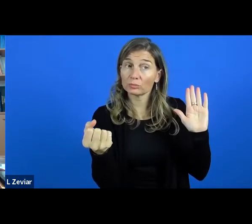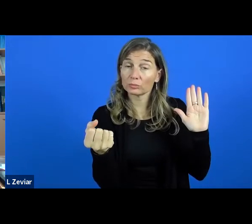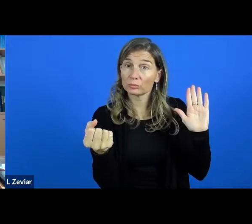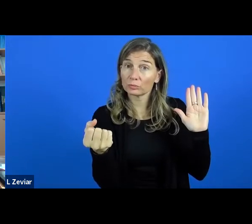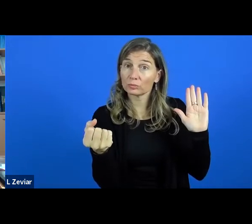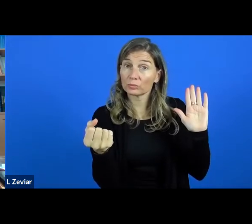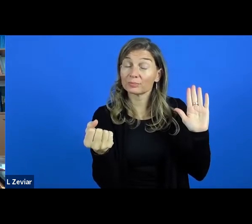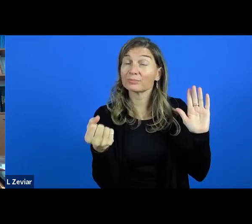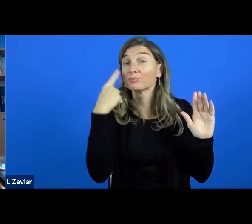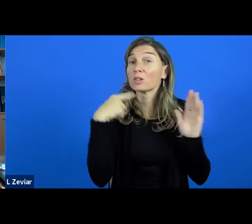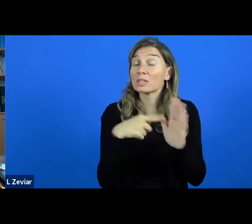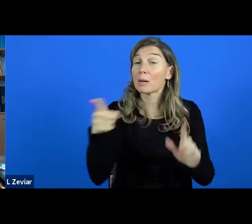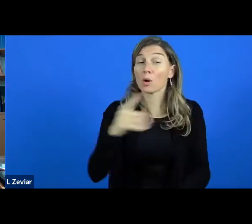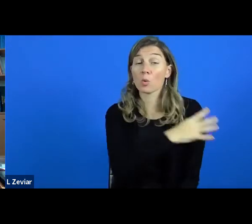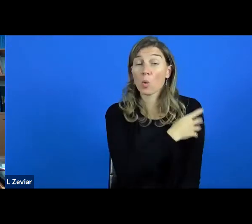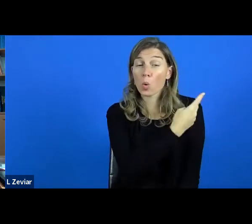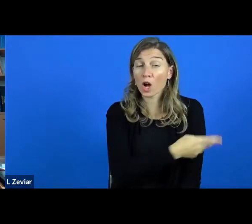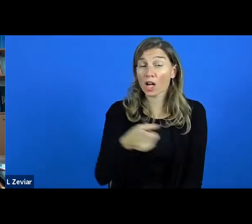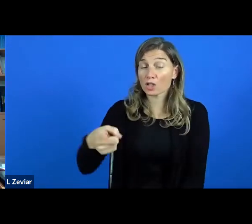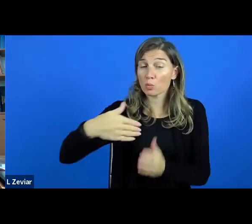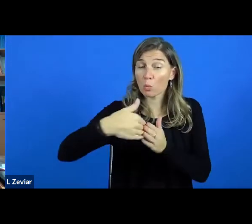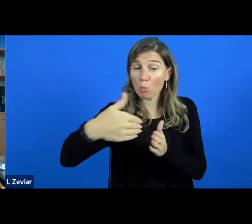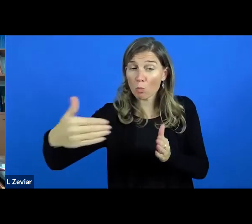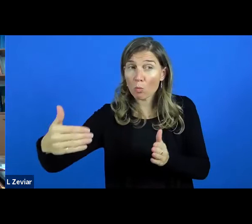but from the perspective of European fronts,